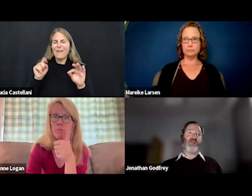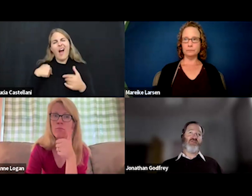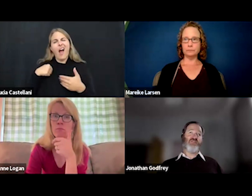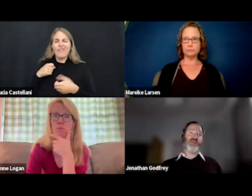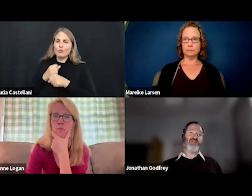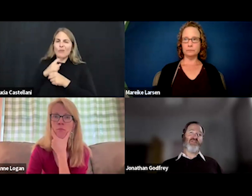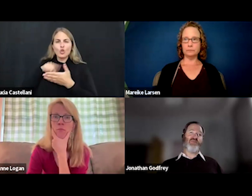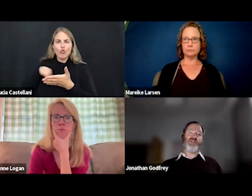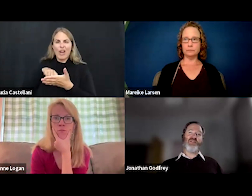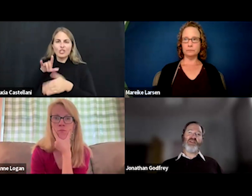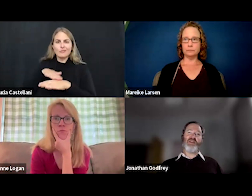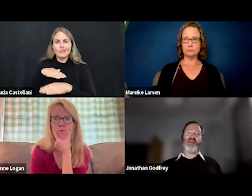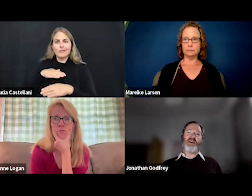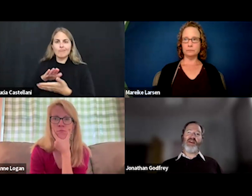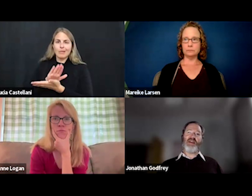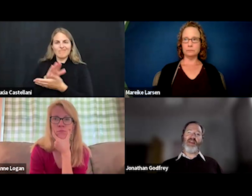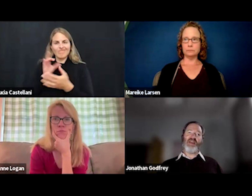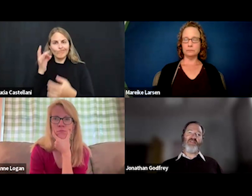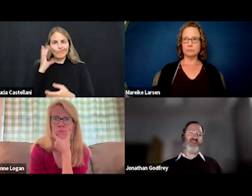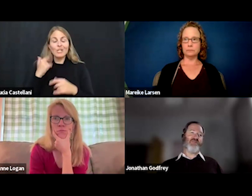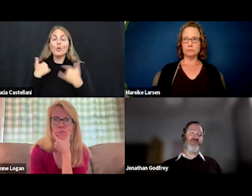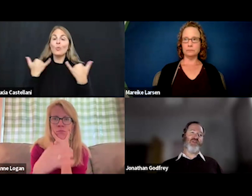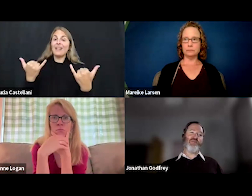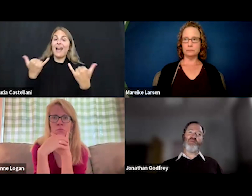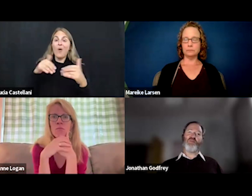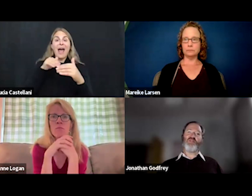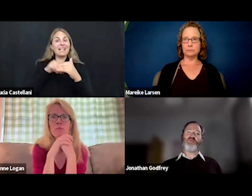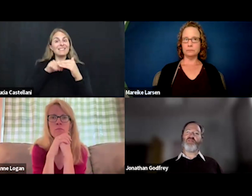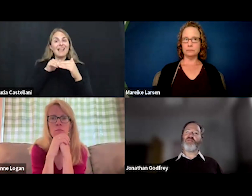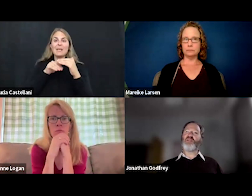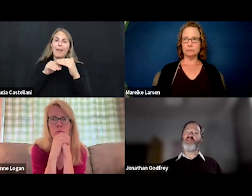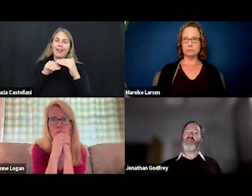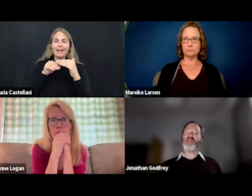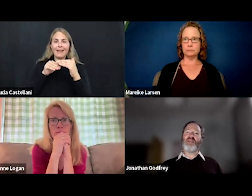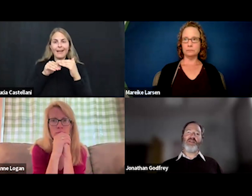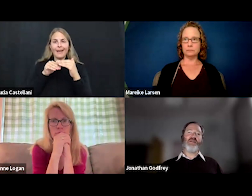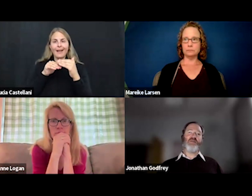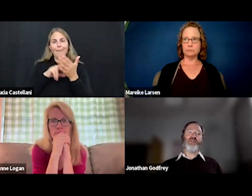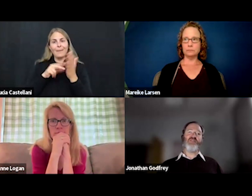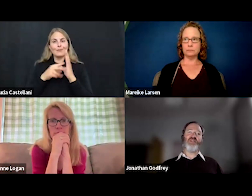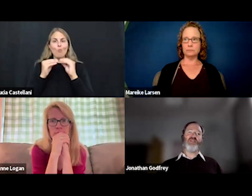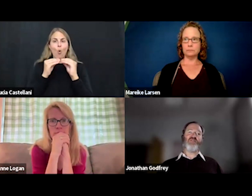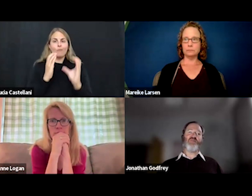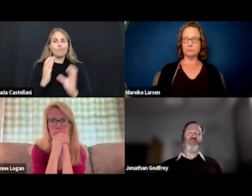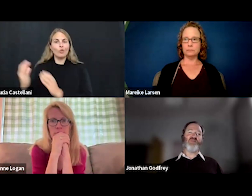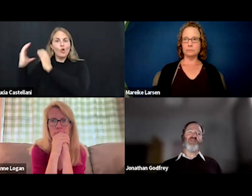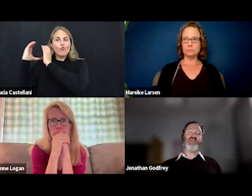So accessibility has come with a bit more responsibility. Well, I still have the responsibility then.